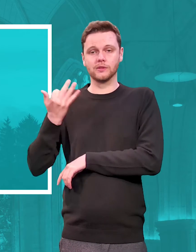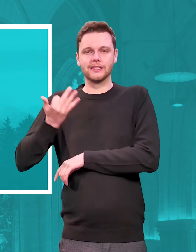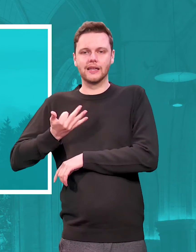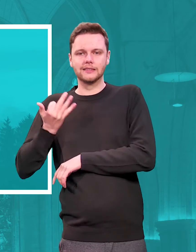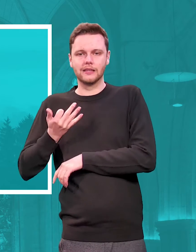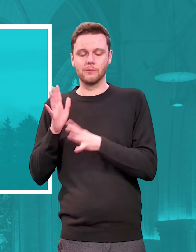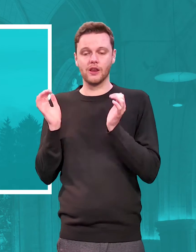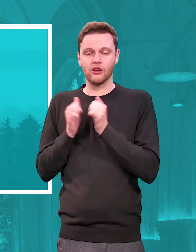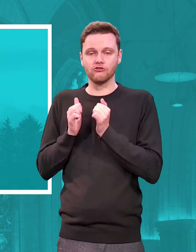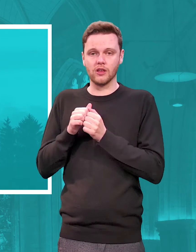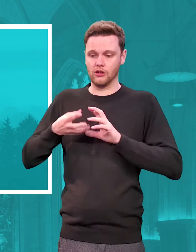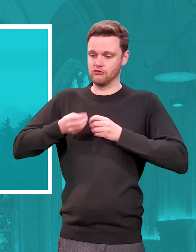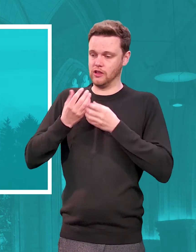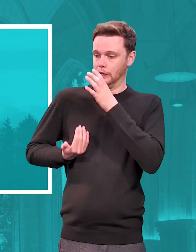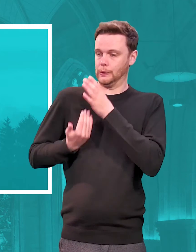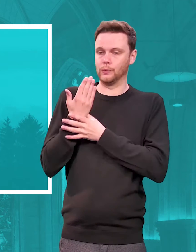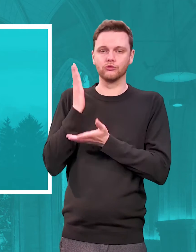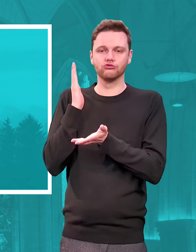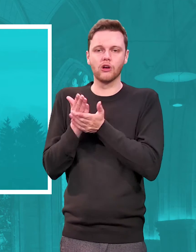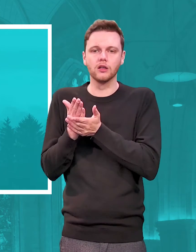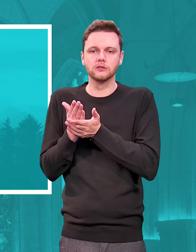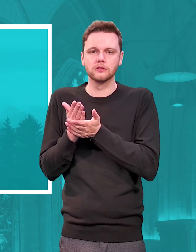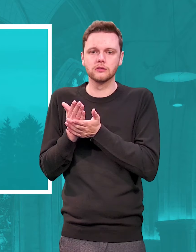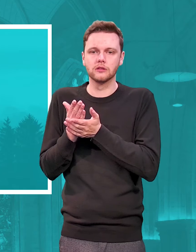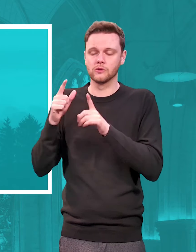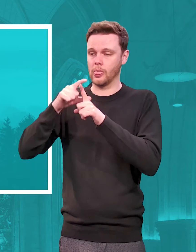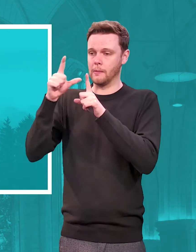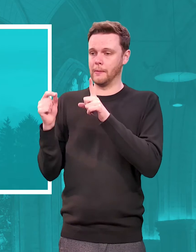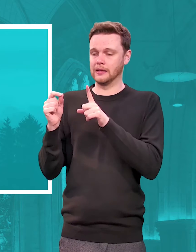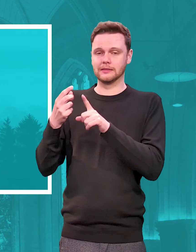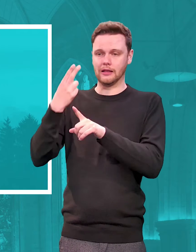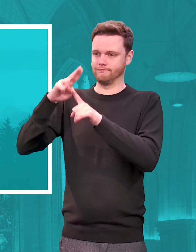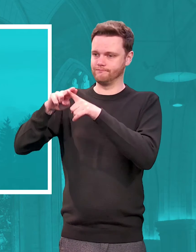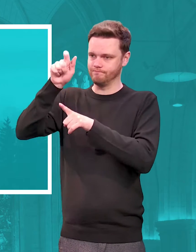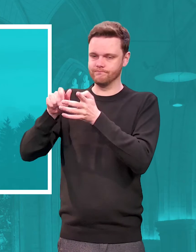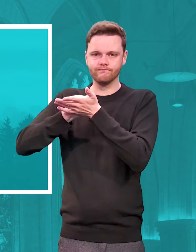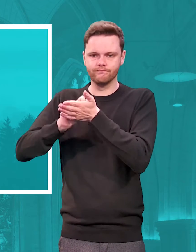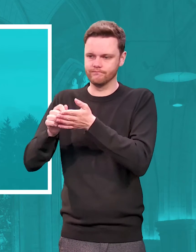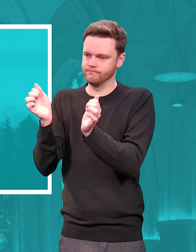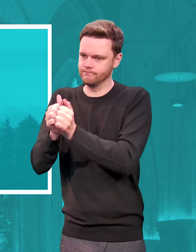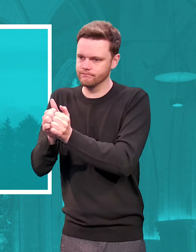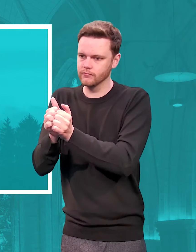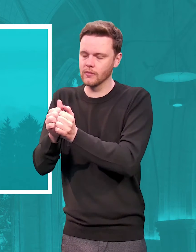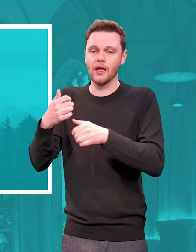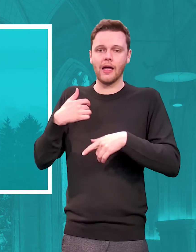of a new Succession Trust, which was signed by local Pakistani nominated trustees, and then duly signed by members of the Trust,